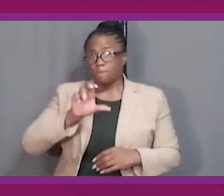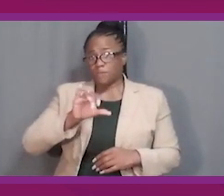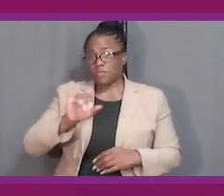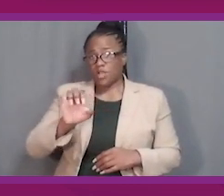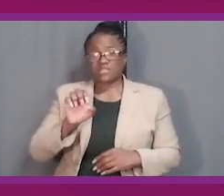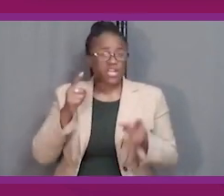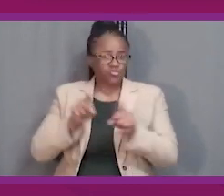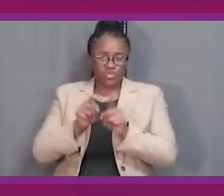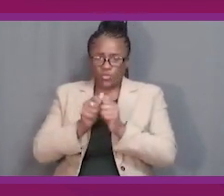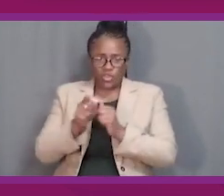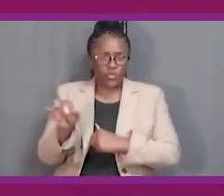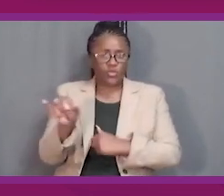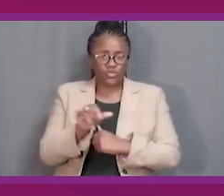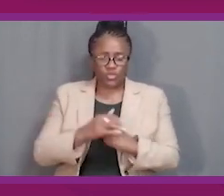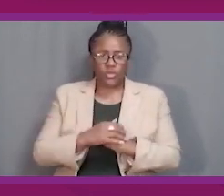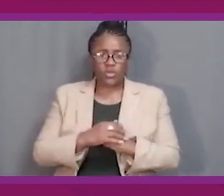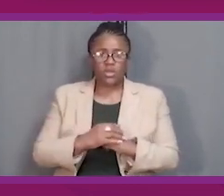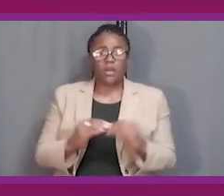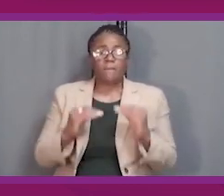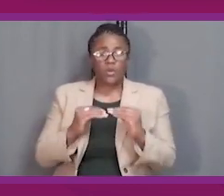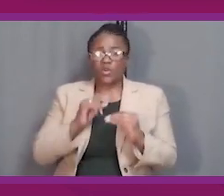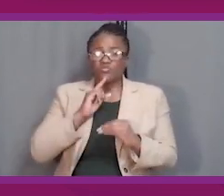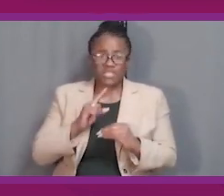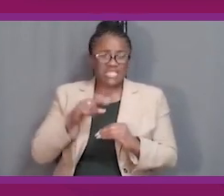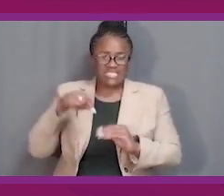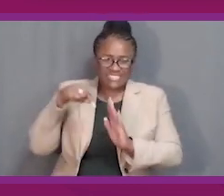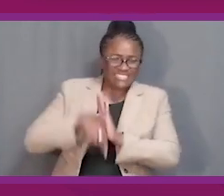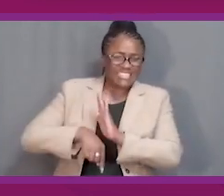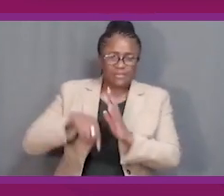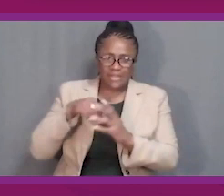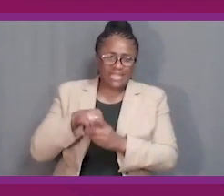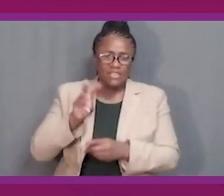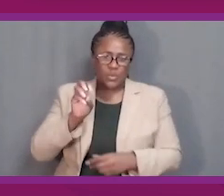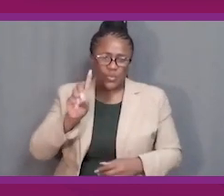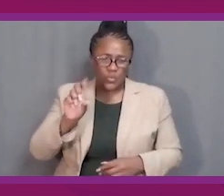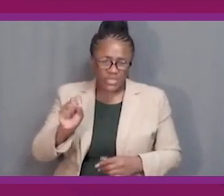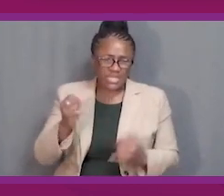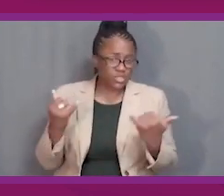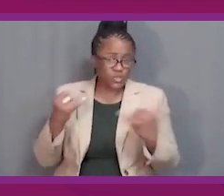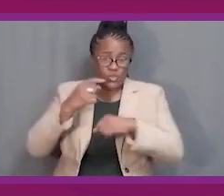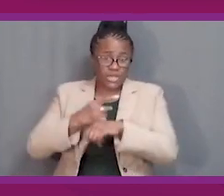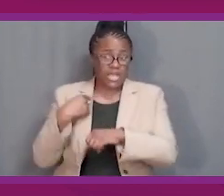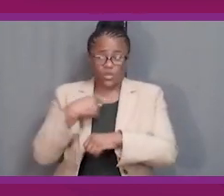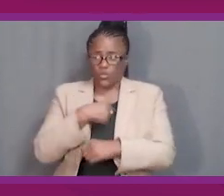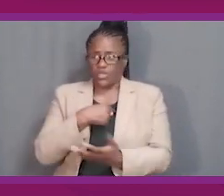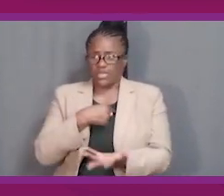as of today we are, I think, one of the ways immediately is to give the power to